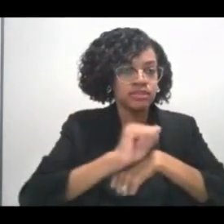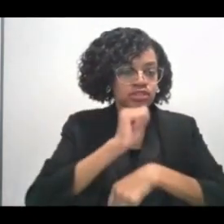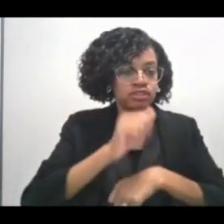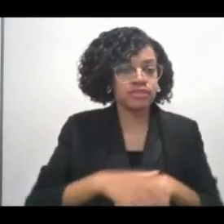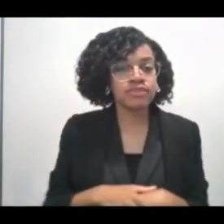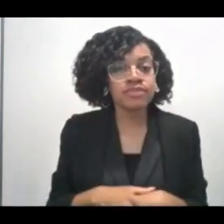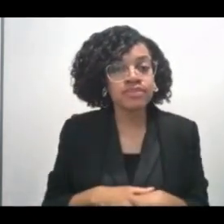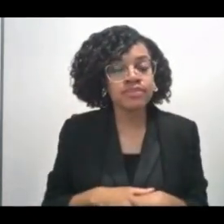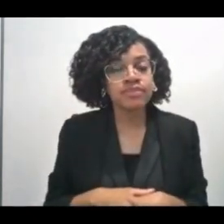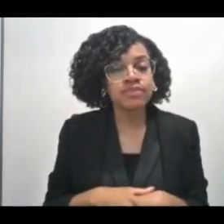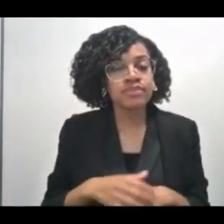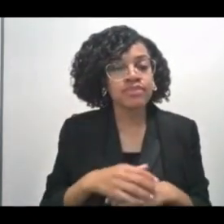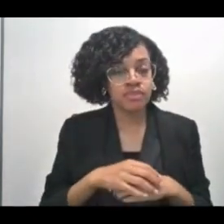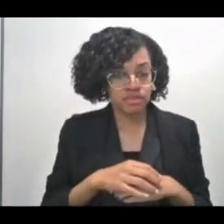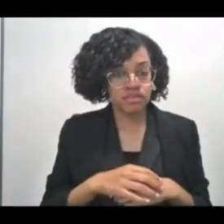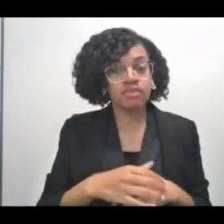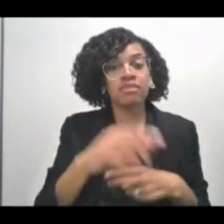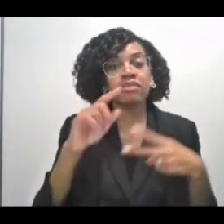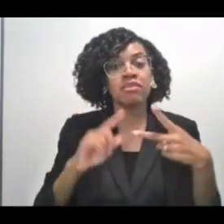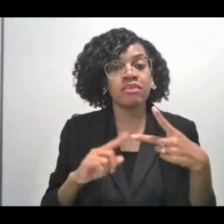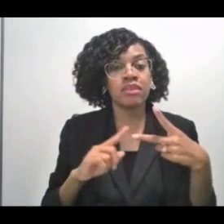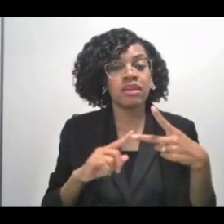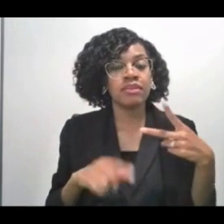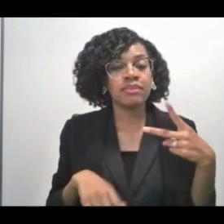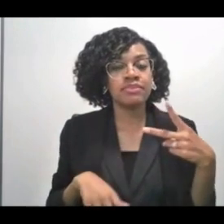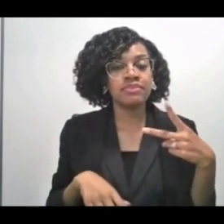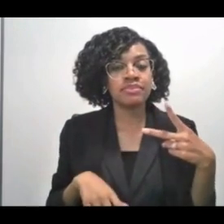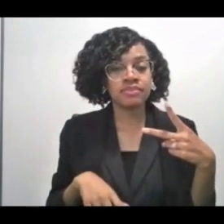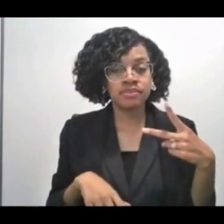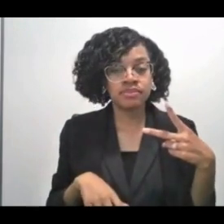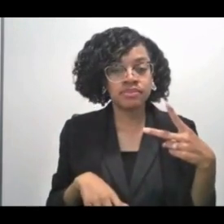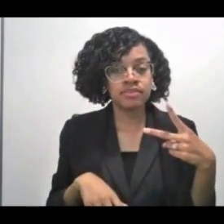equity centered climate resilience in the NOFO is